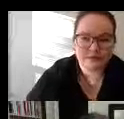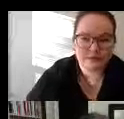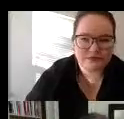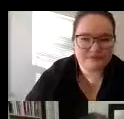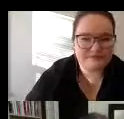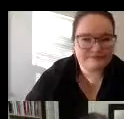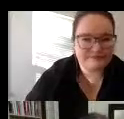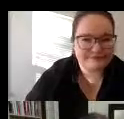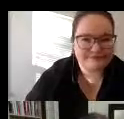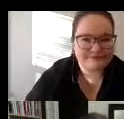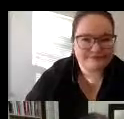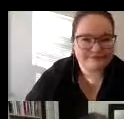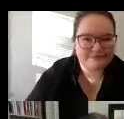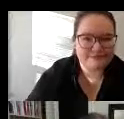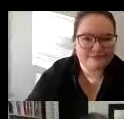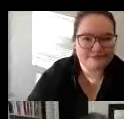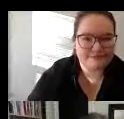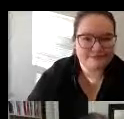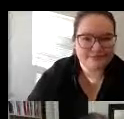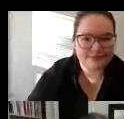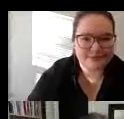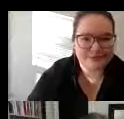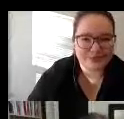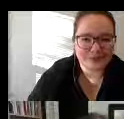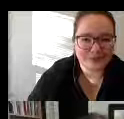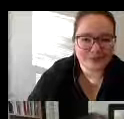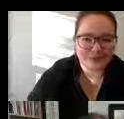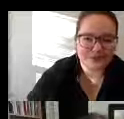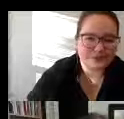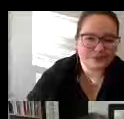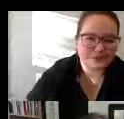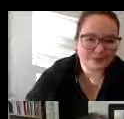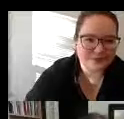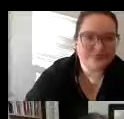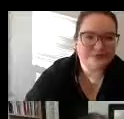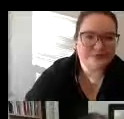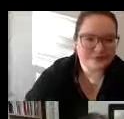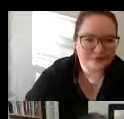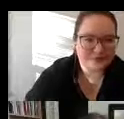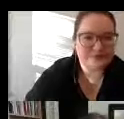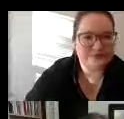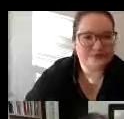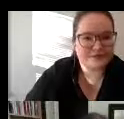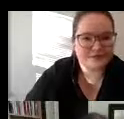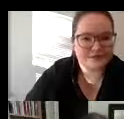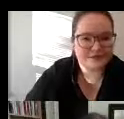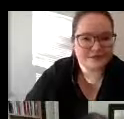the pictures that you're being shown are pictures of my ancestors and they are hailing from Africa,